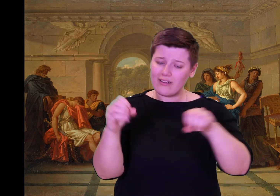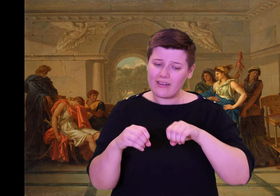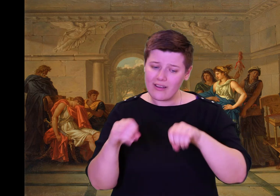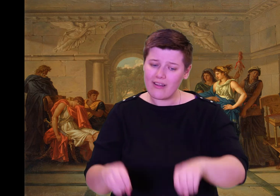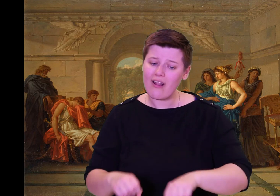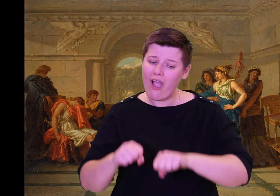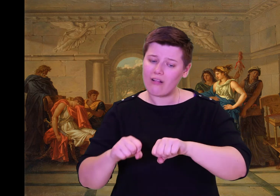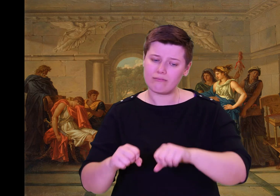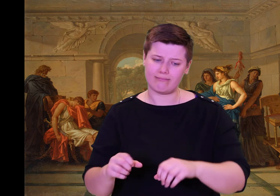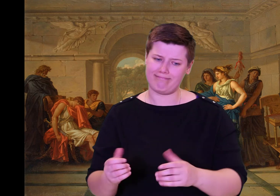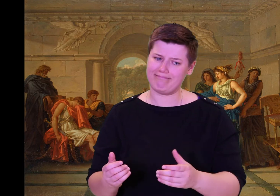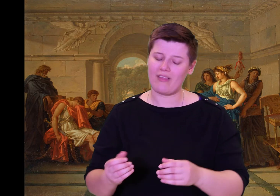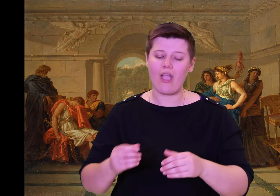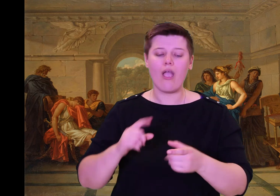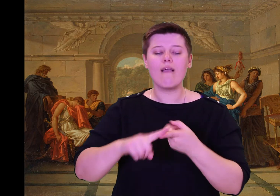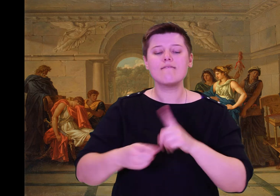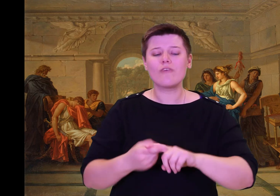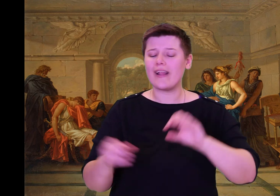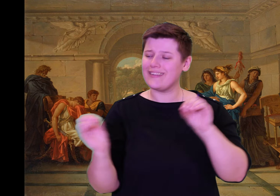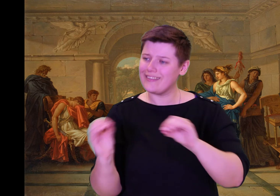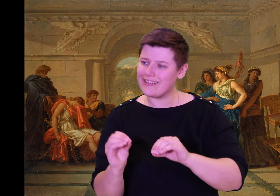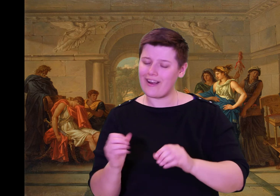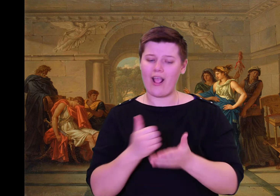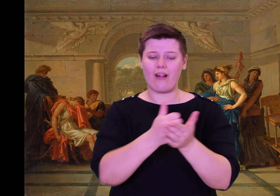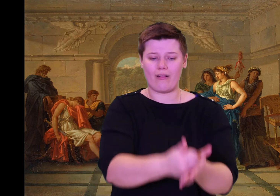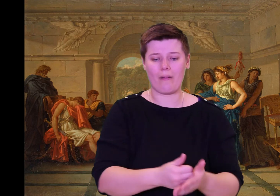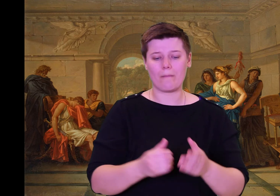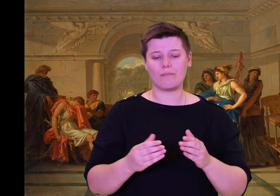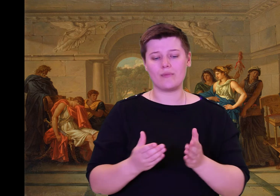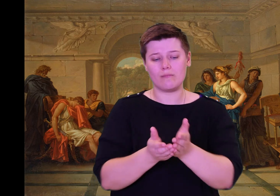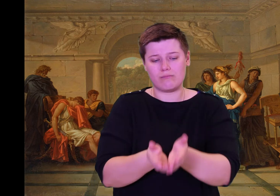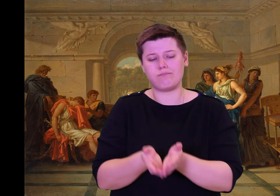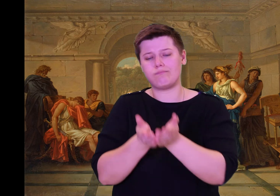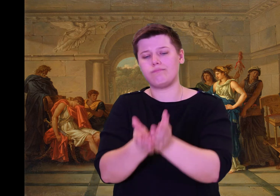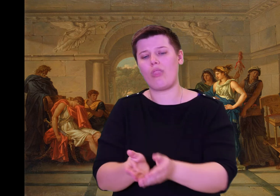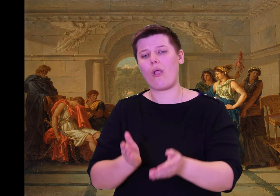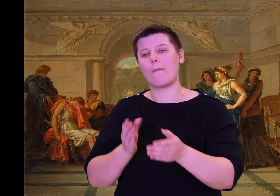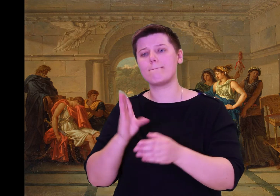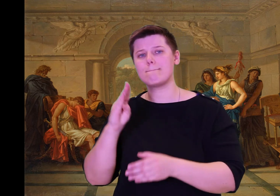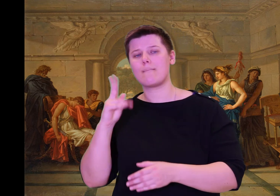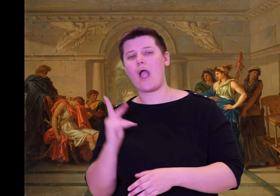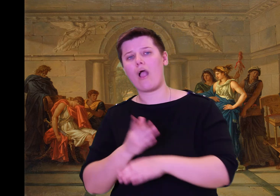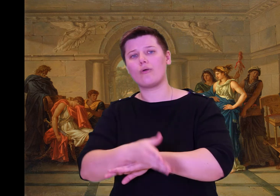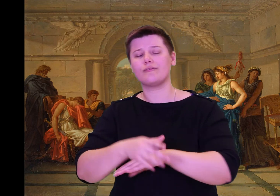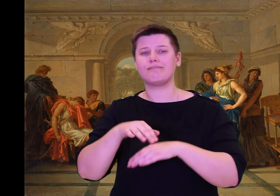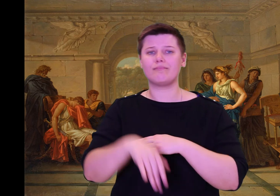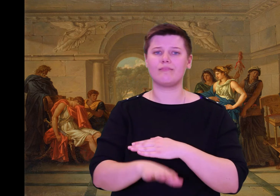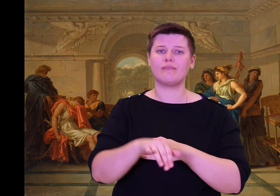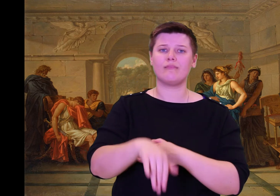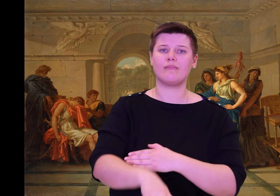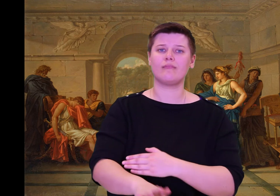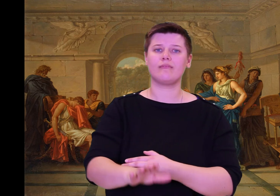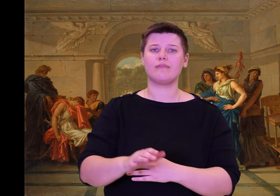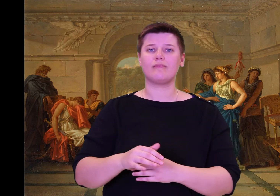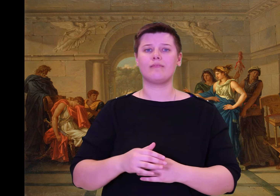Then turning to his son he said, "Dear Hermes, you are my messenger. Go tell the